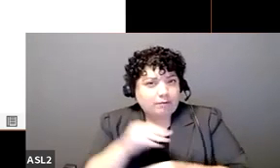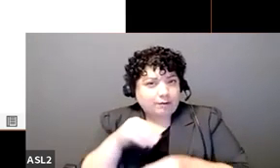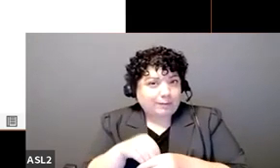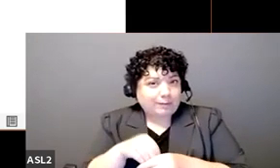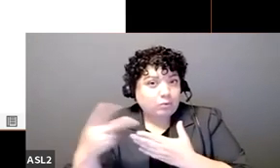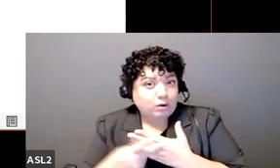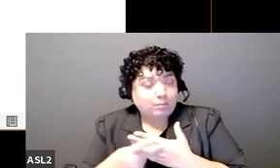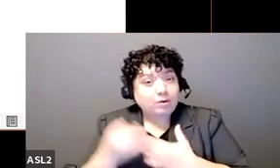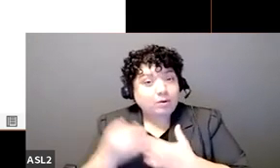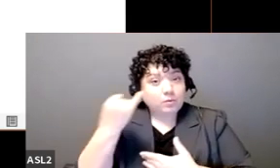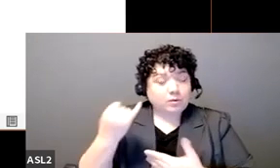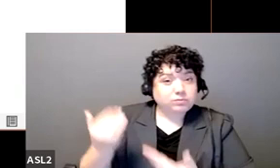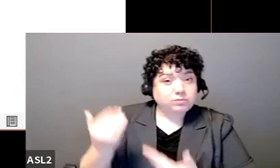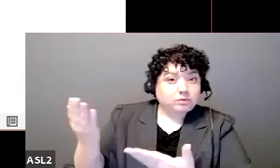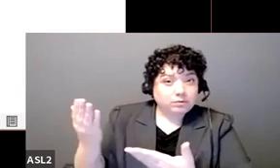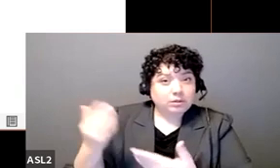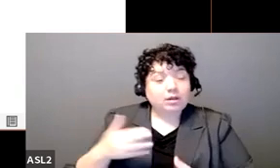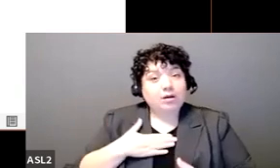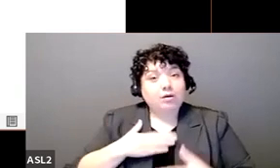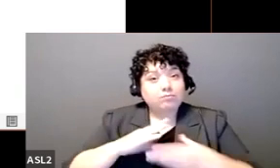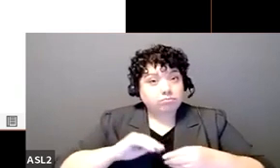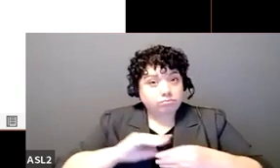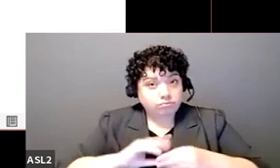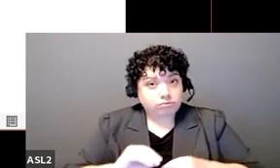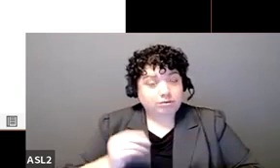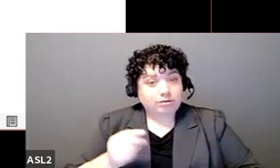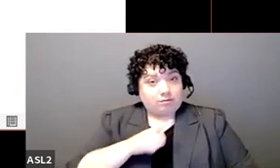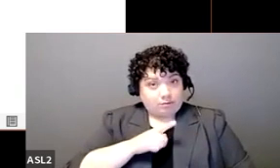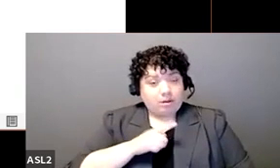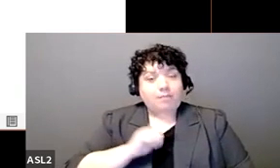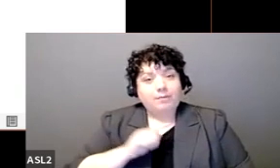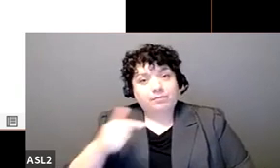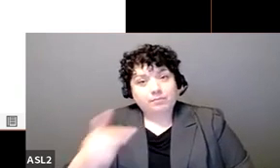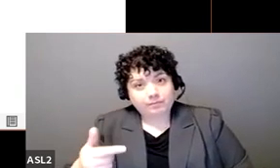solutions when I’m finished my short presentation the panelists I’ll ask the panelists to speak